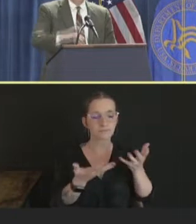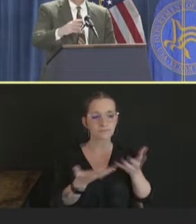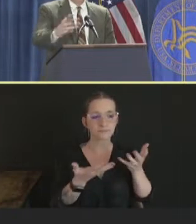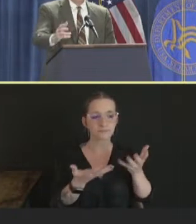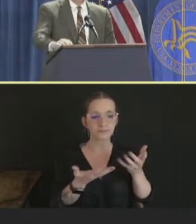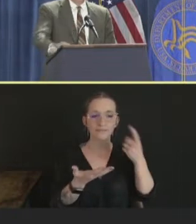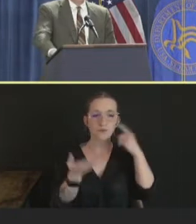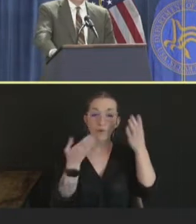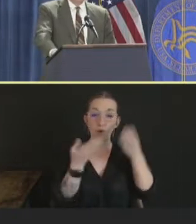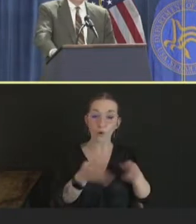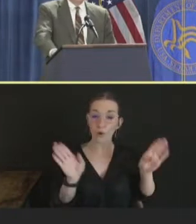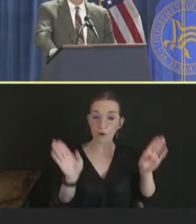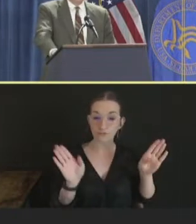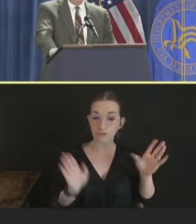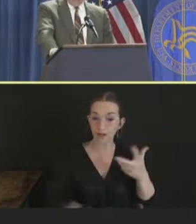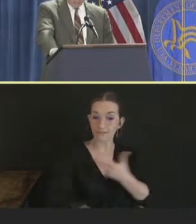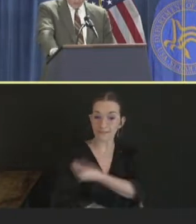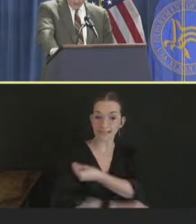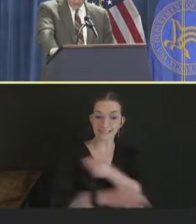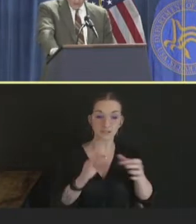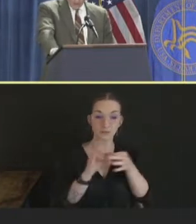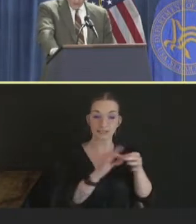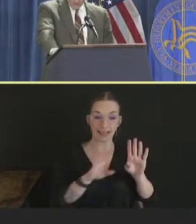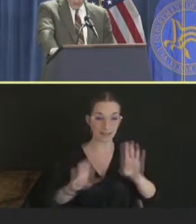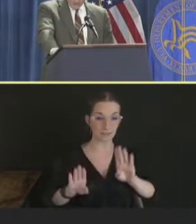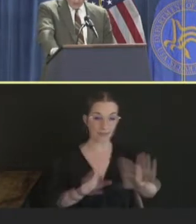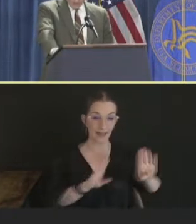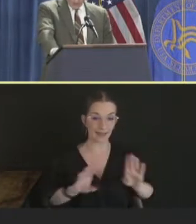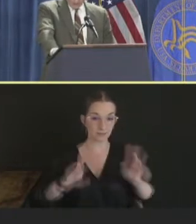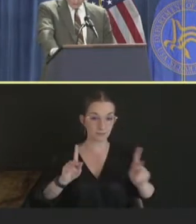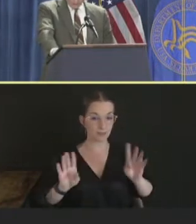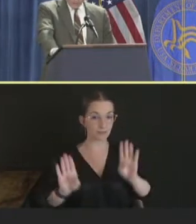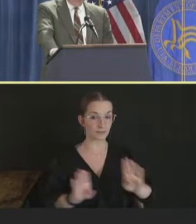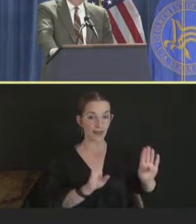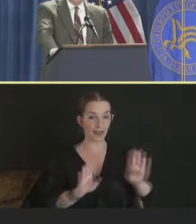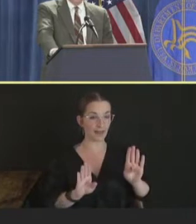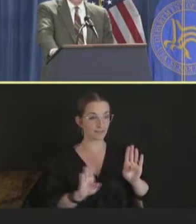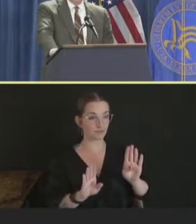vaccine related behavior that we're examining.